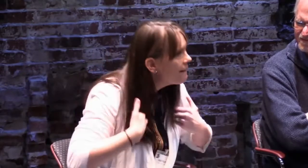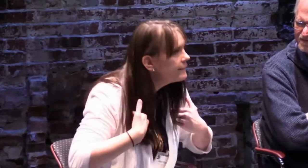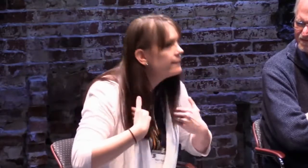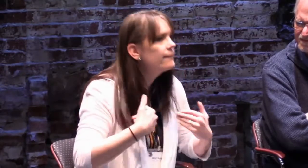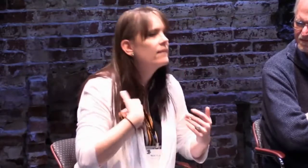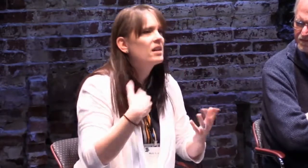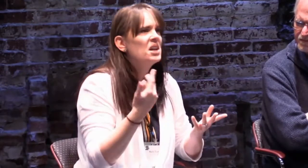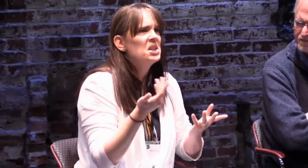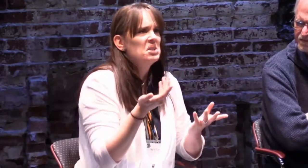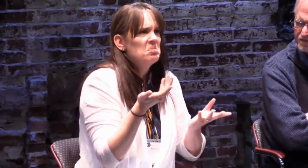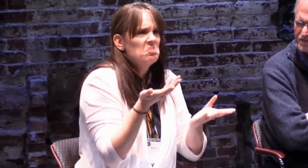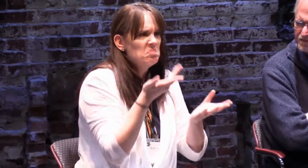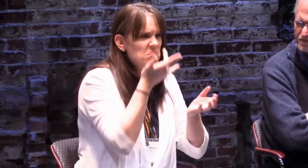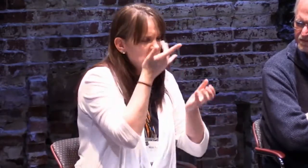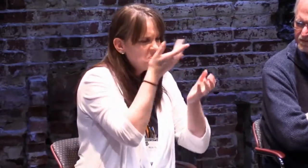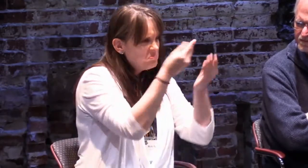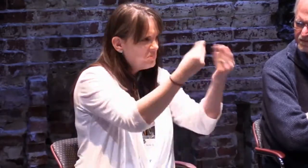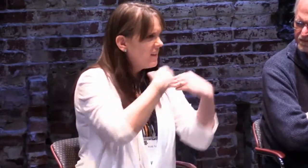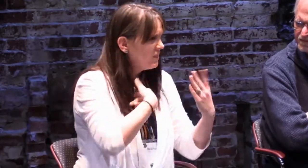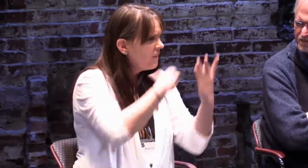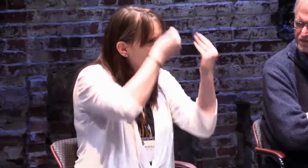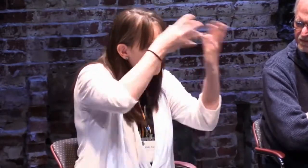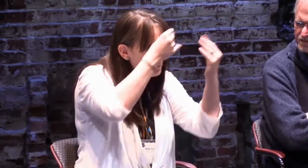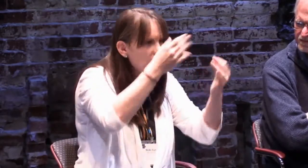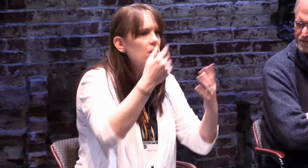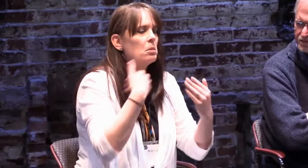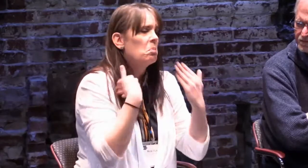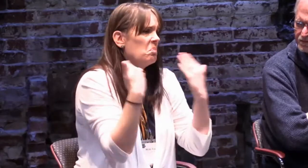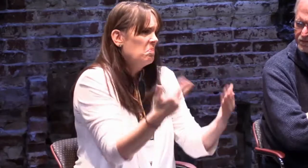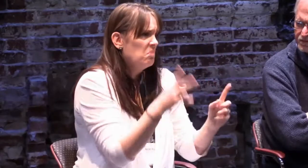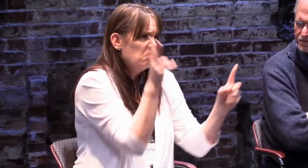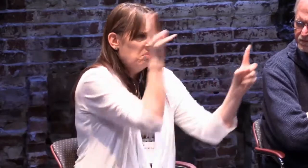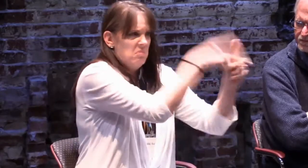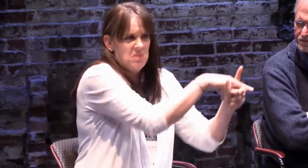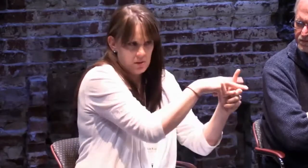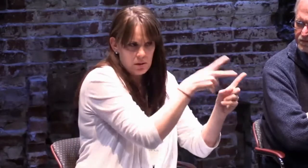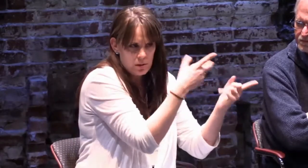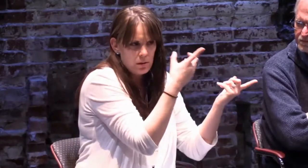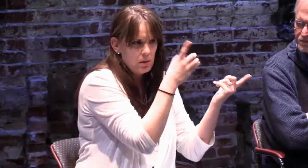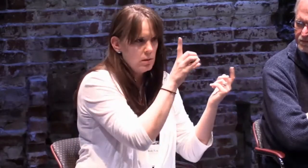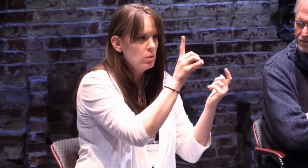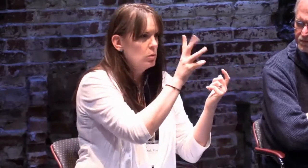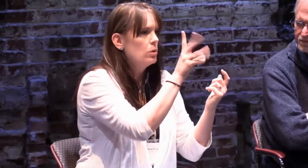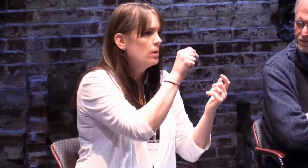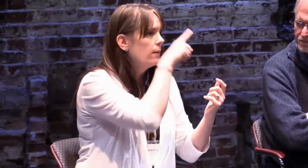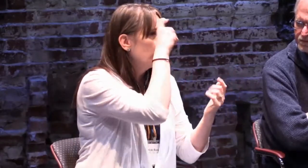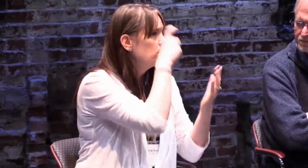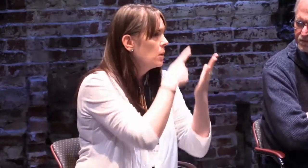as an option for me to develop those equitable skills as an actress, but in sign language.